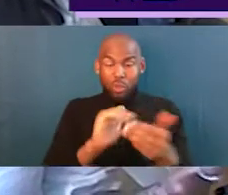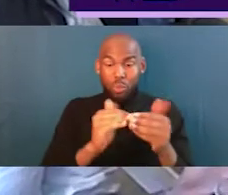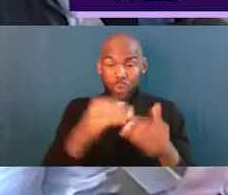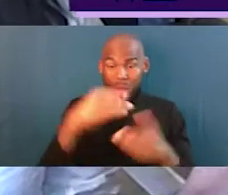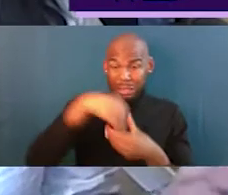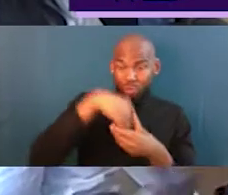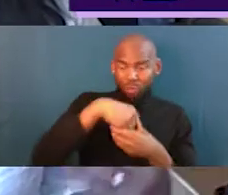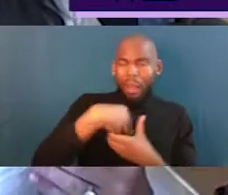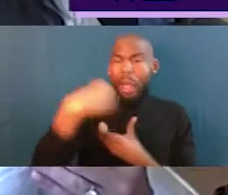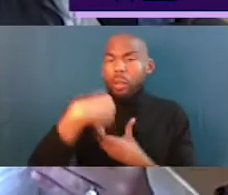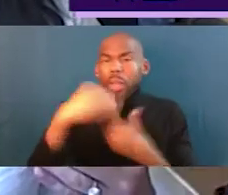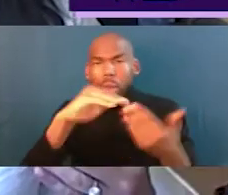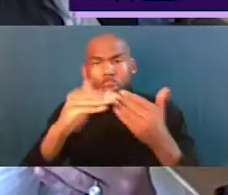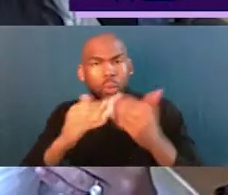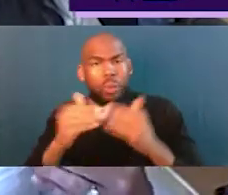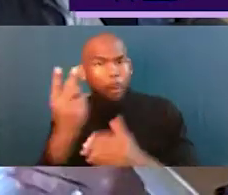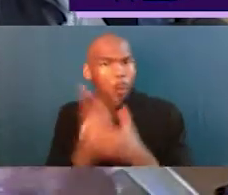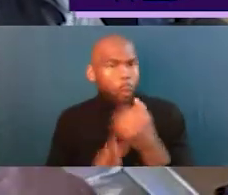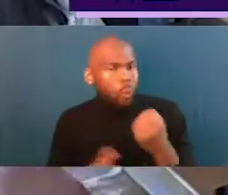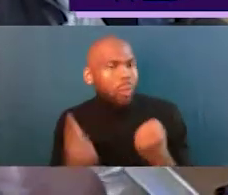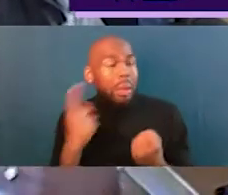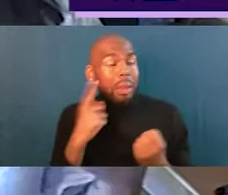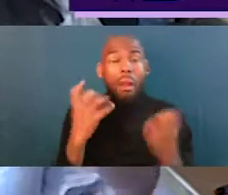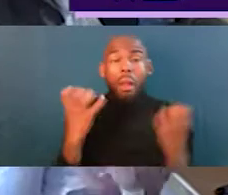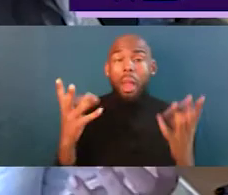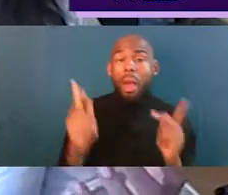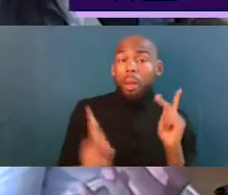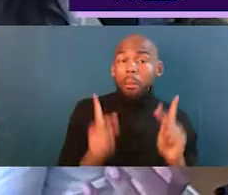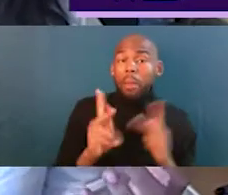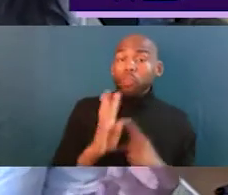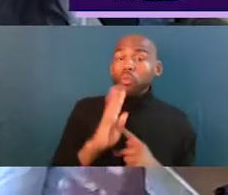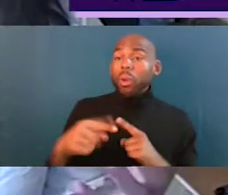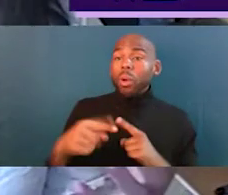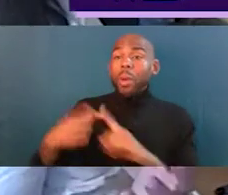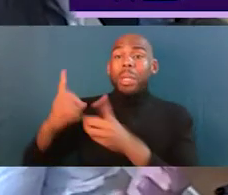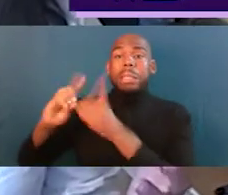externally and with the internal community. So you hear a lot of people talk about a digital